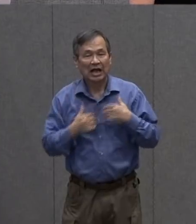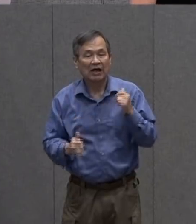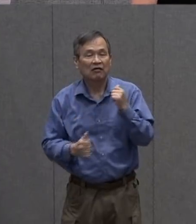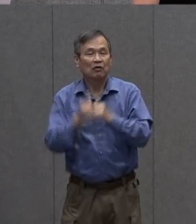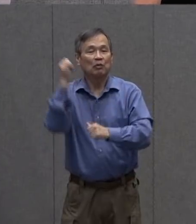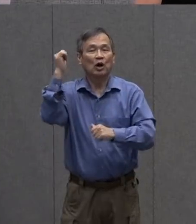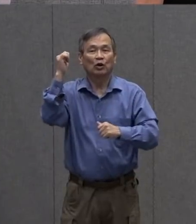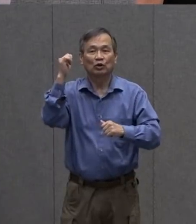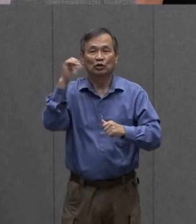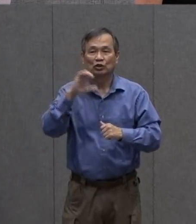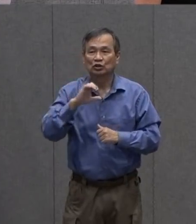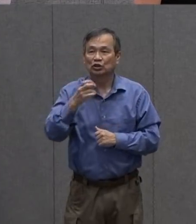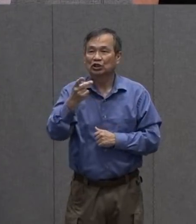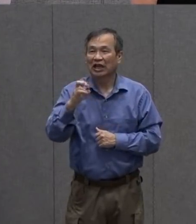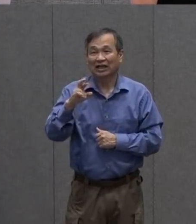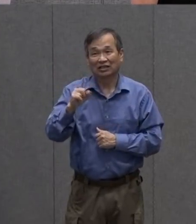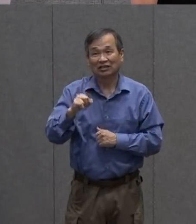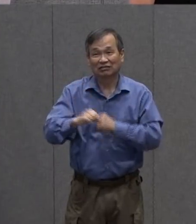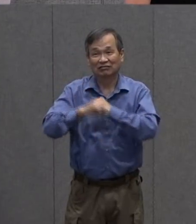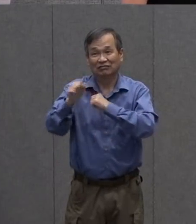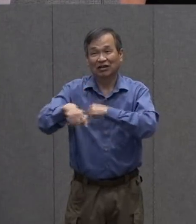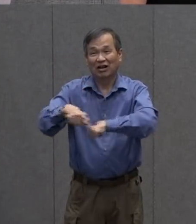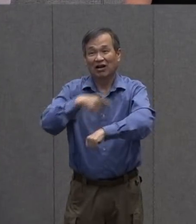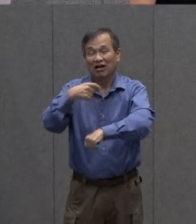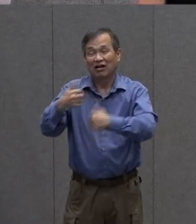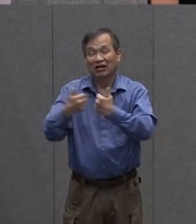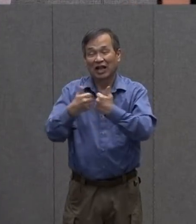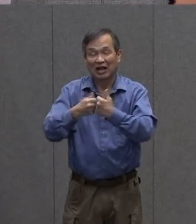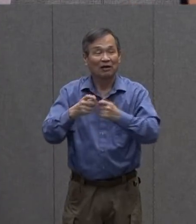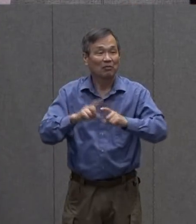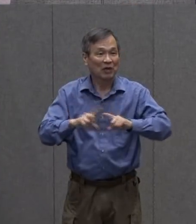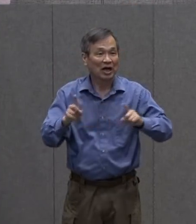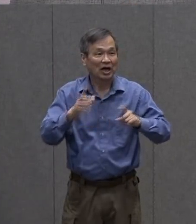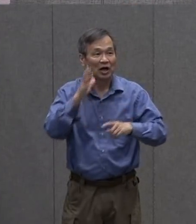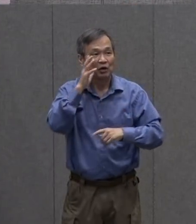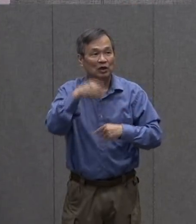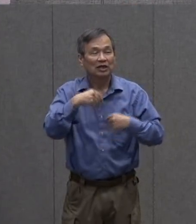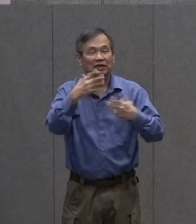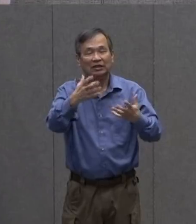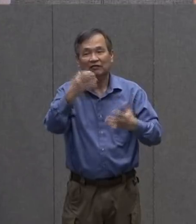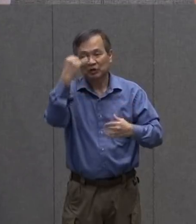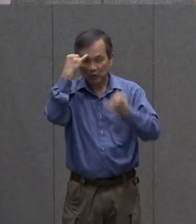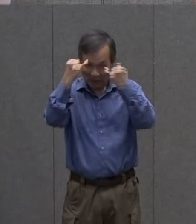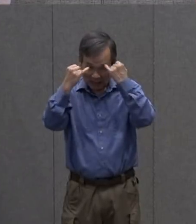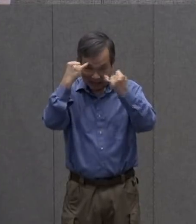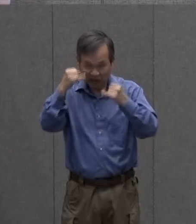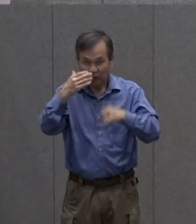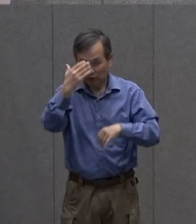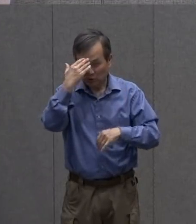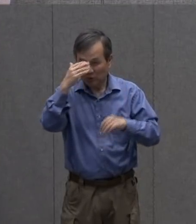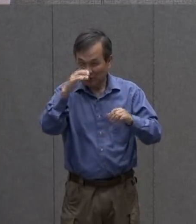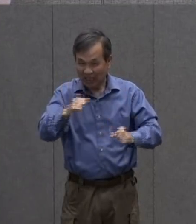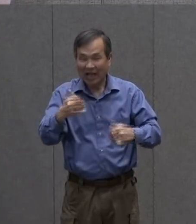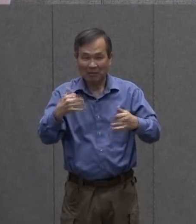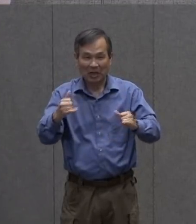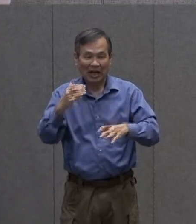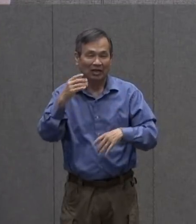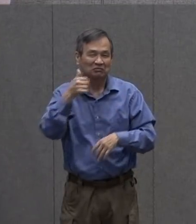We probably won't get through the whole game together. But we'll give you enough so that you know how to play it on your own. Okay, let's see.